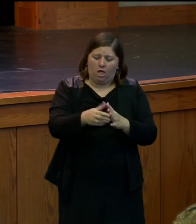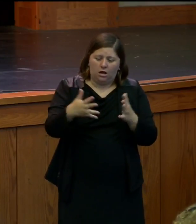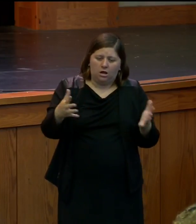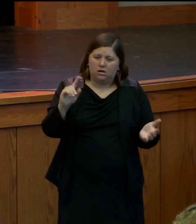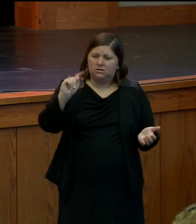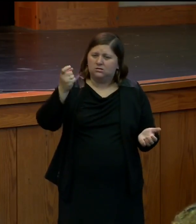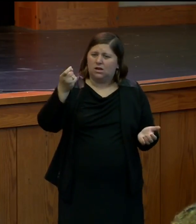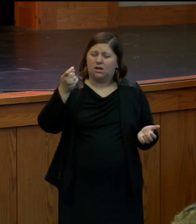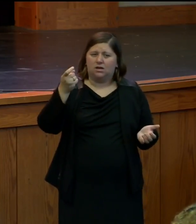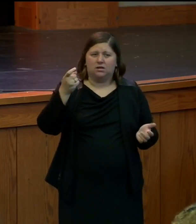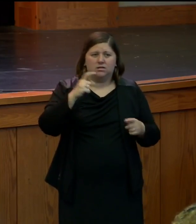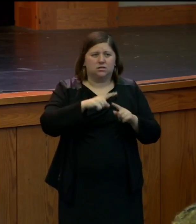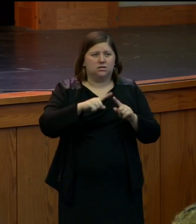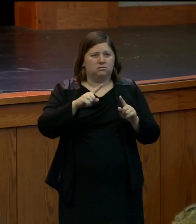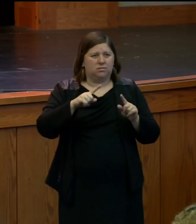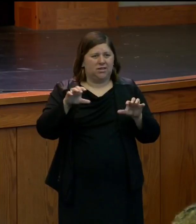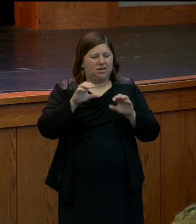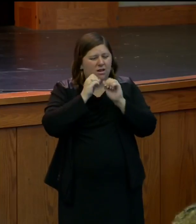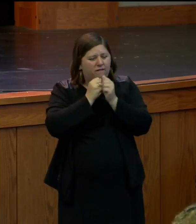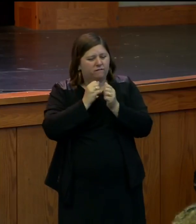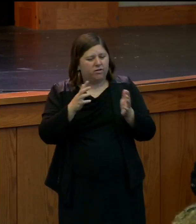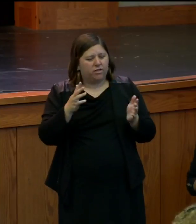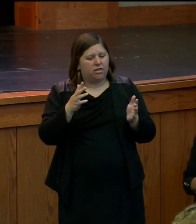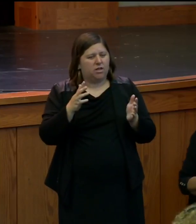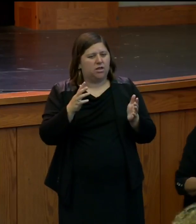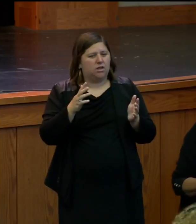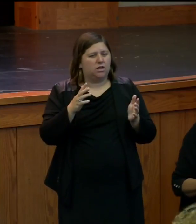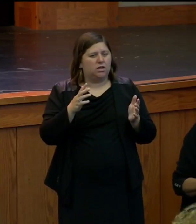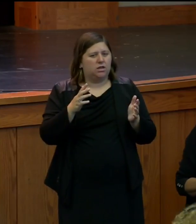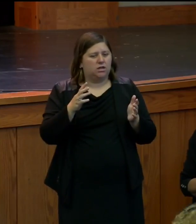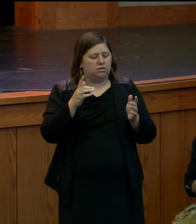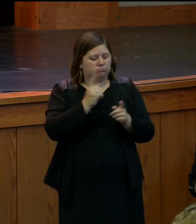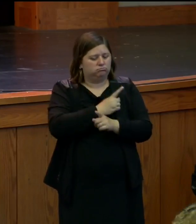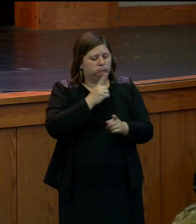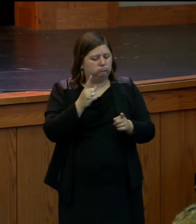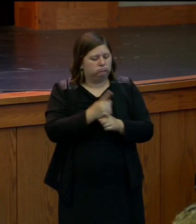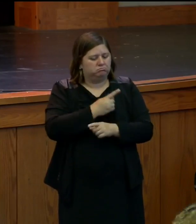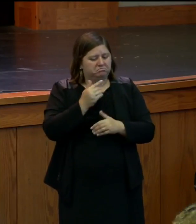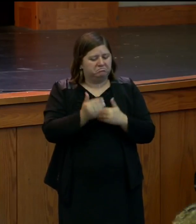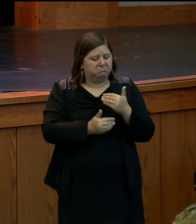THEY DID EVERYTHING AND IN THAT ORDER BUT NO REPRESENTATION.